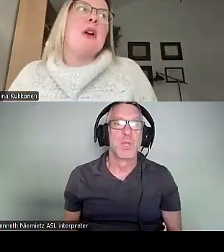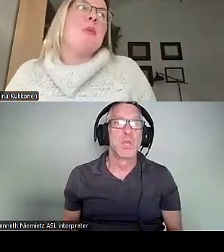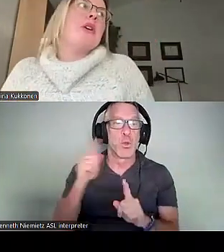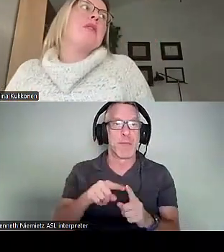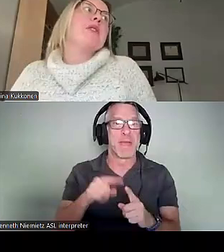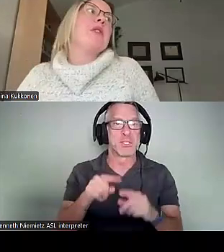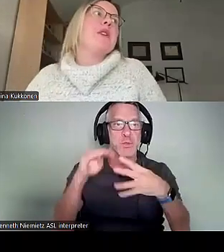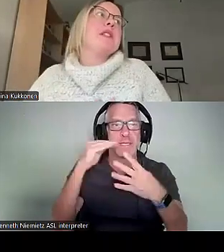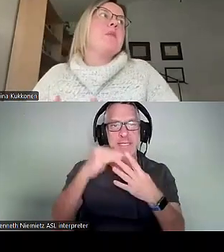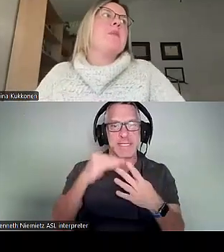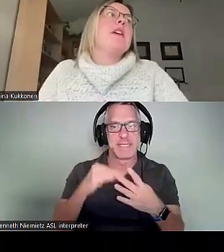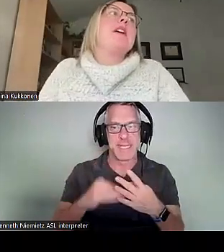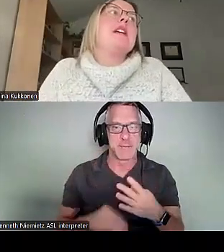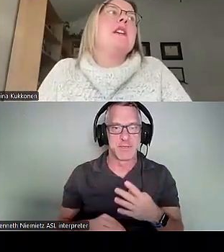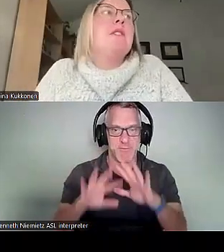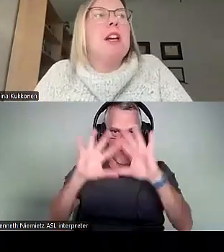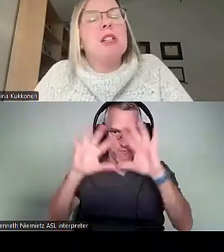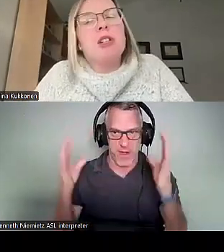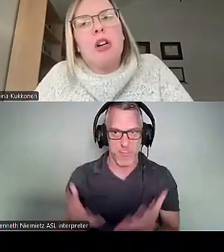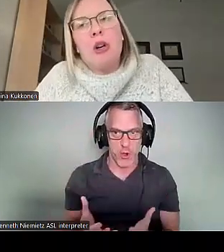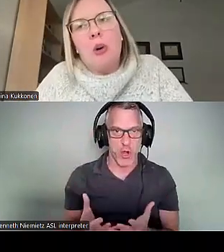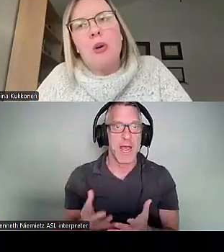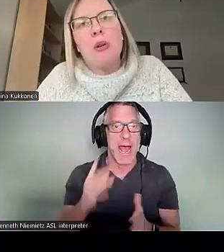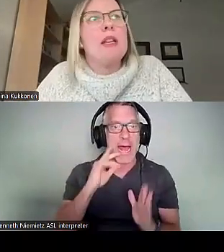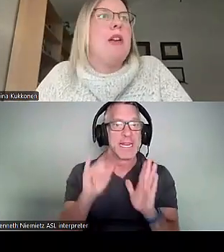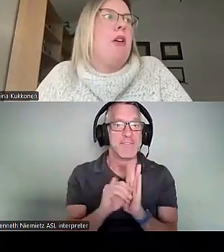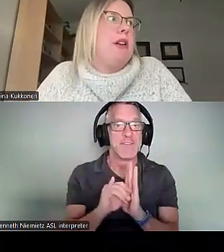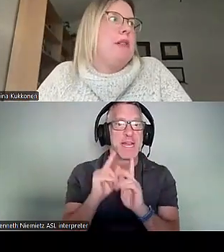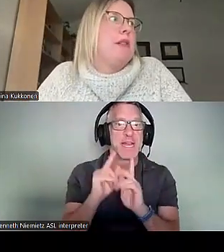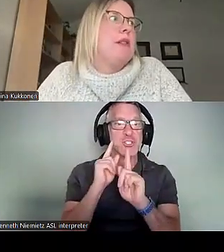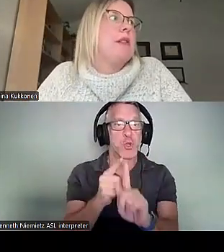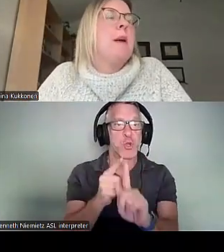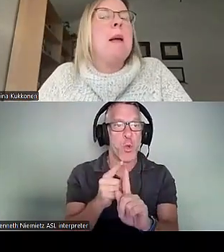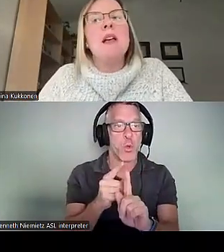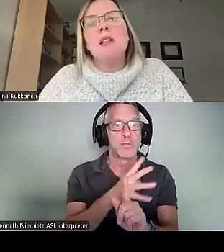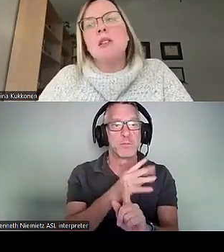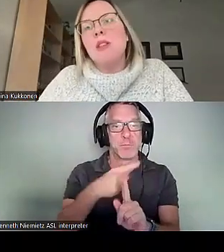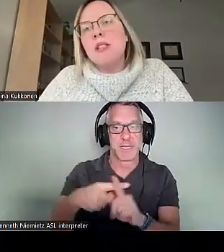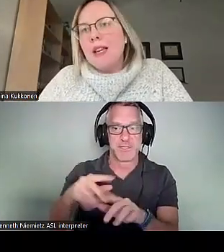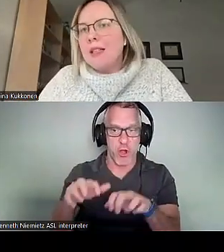framework. So the first step being identifying target goals and audiences. So in this case,